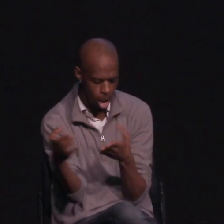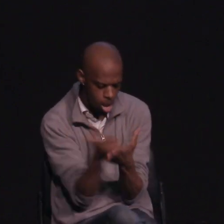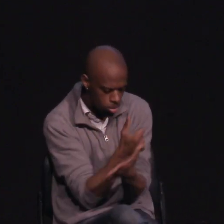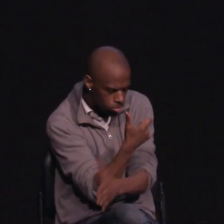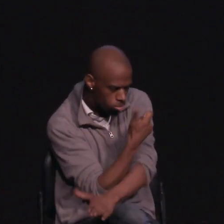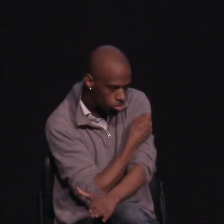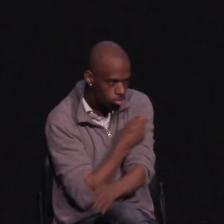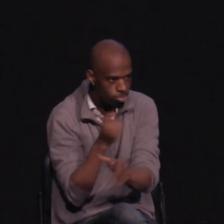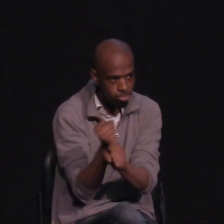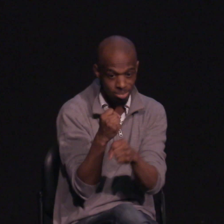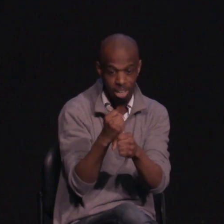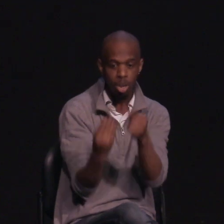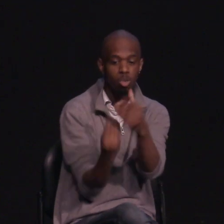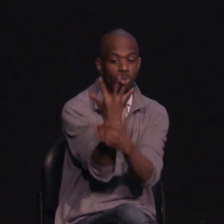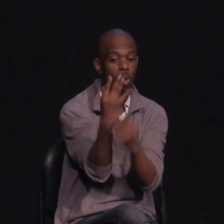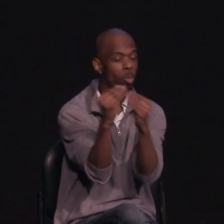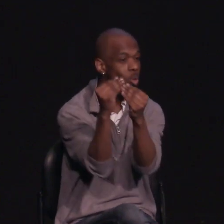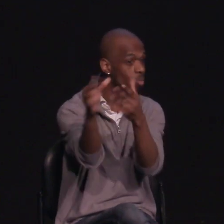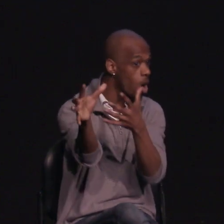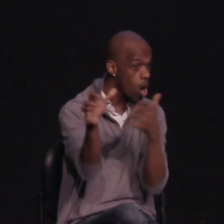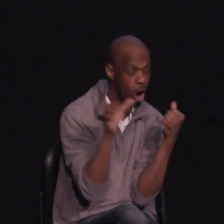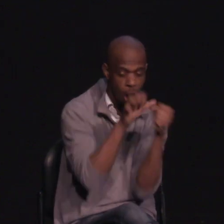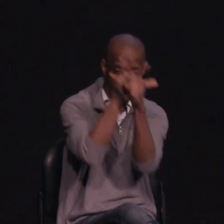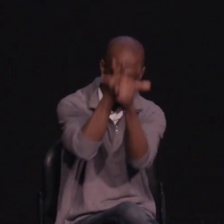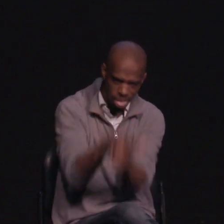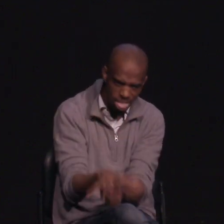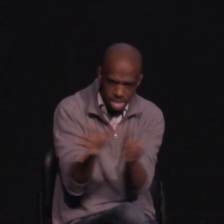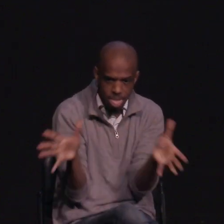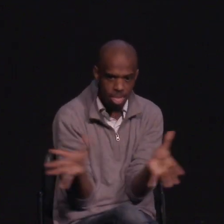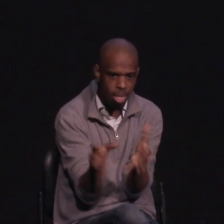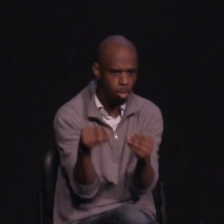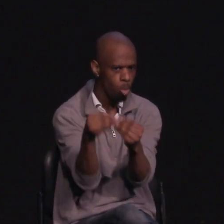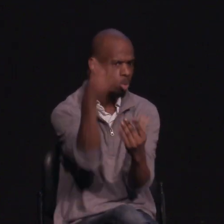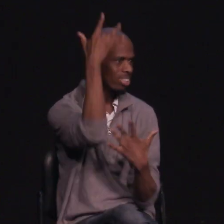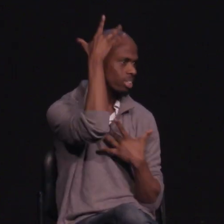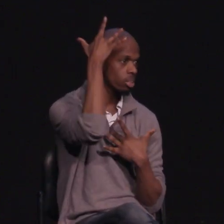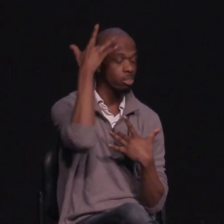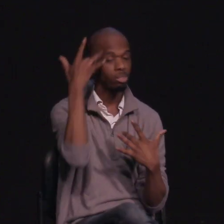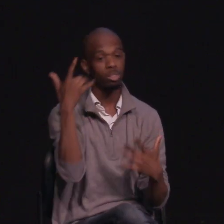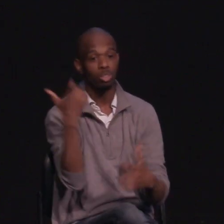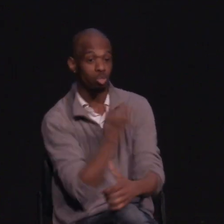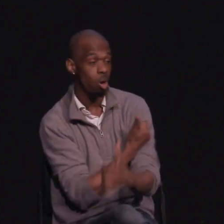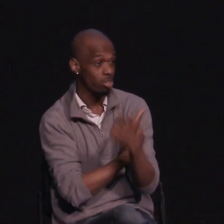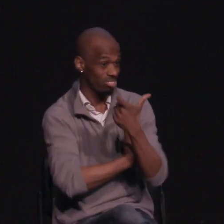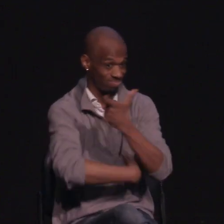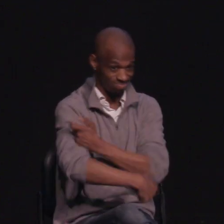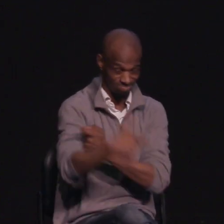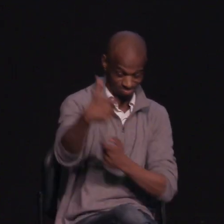Through the stress, the cow gets sicker. Twenty-one different drugs are pumped into the cow in one big